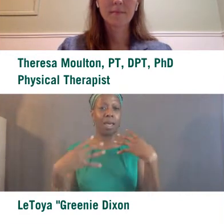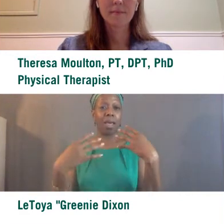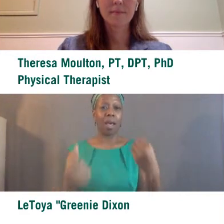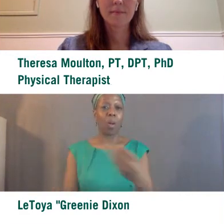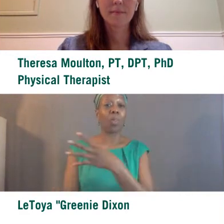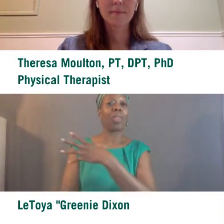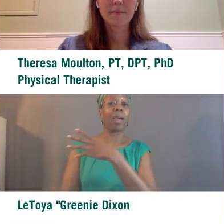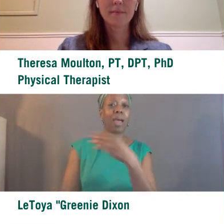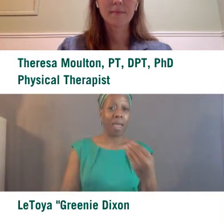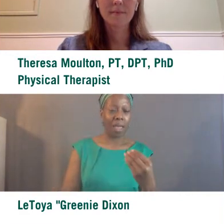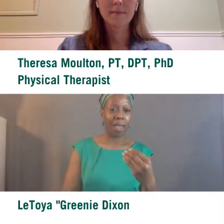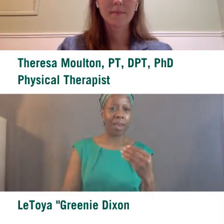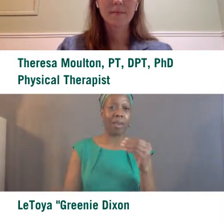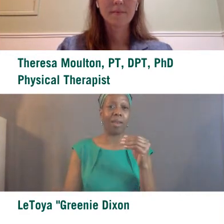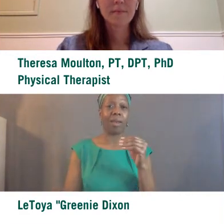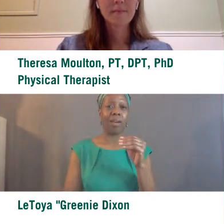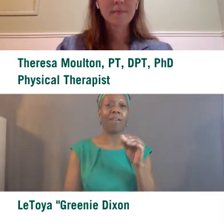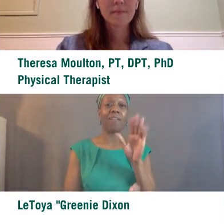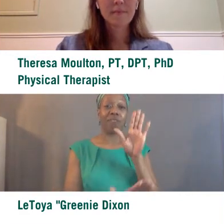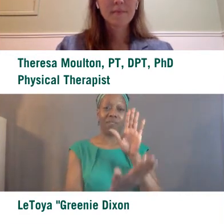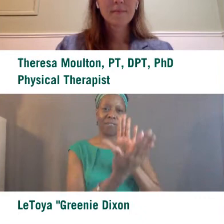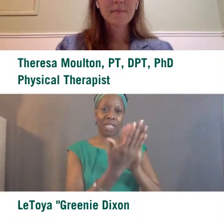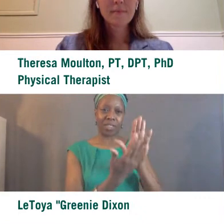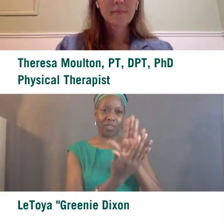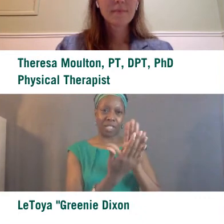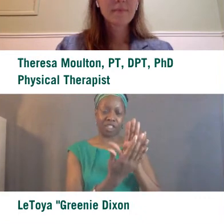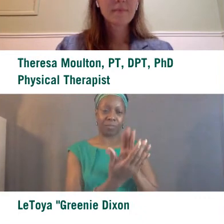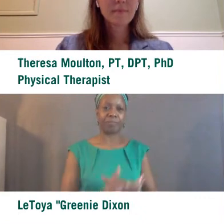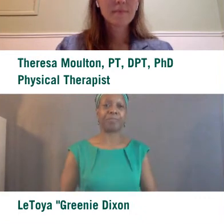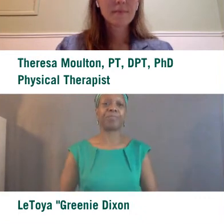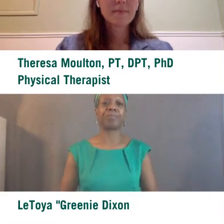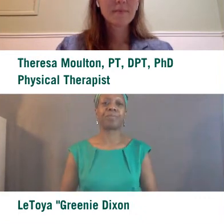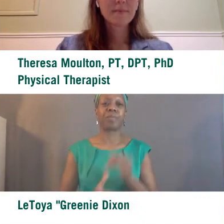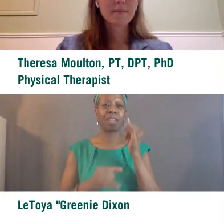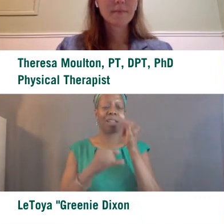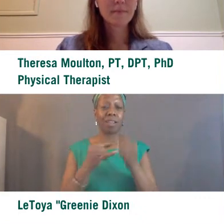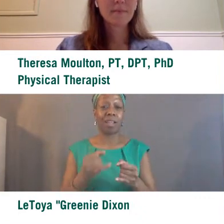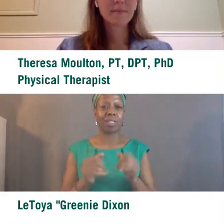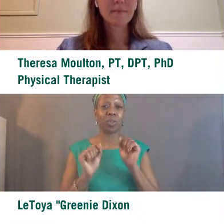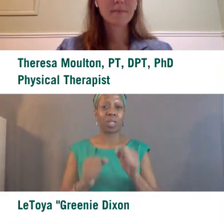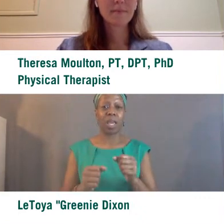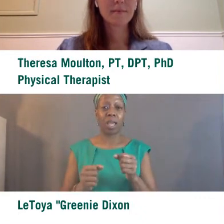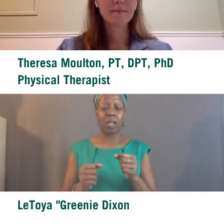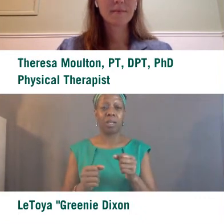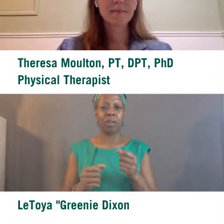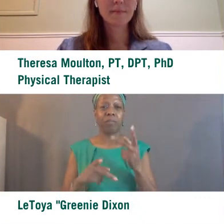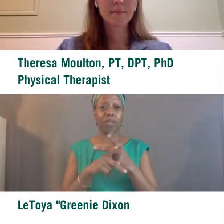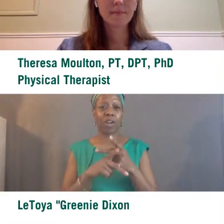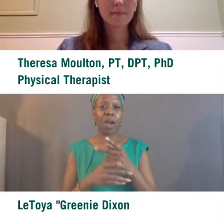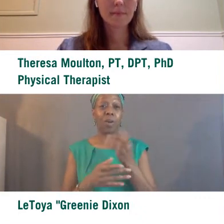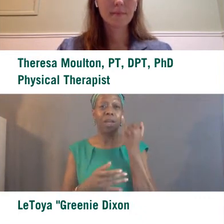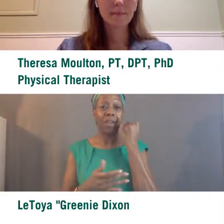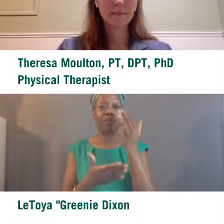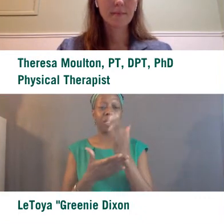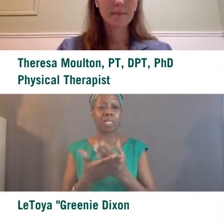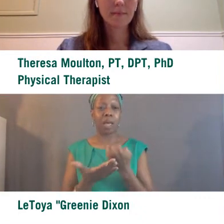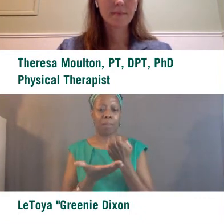looking at equipment that might be helpful for you to have in the home. Whether that is a device that will help you walking